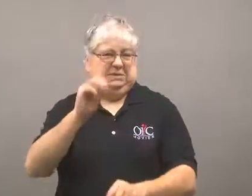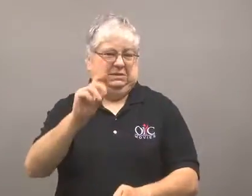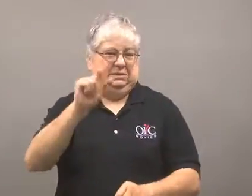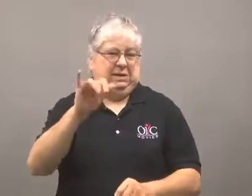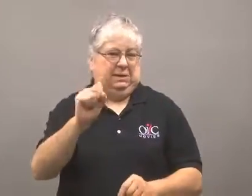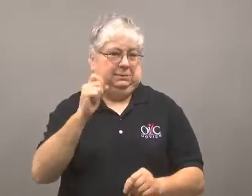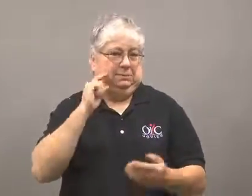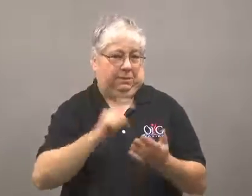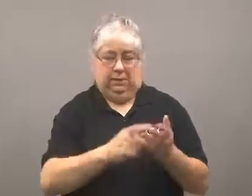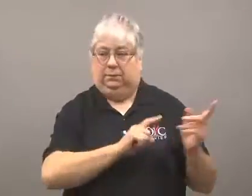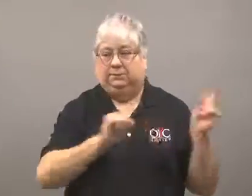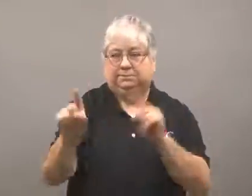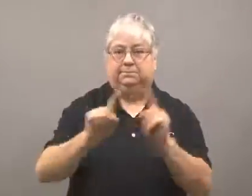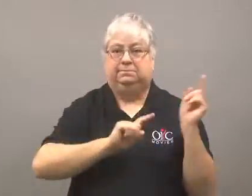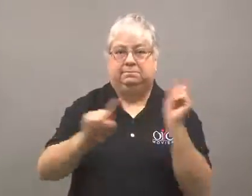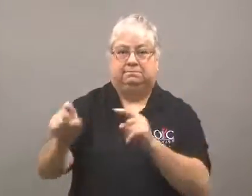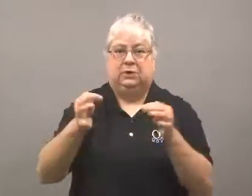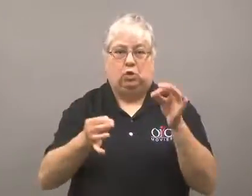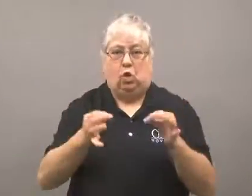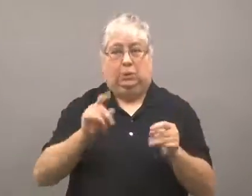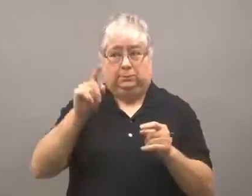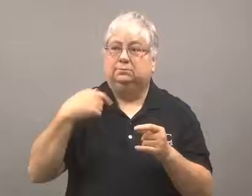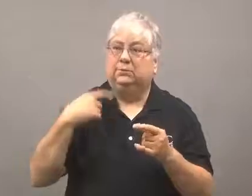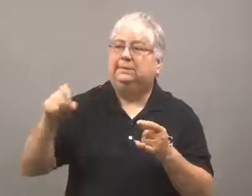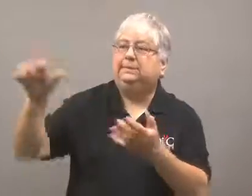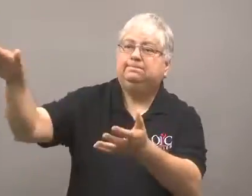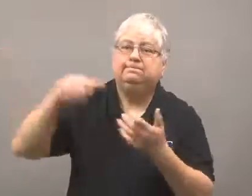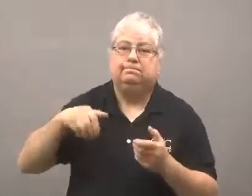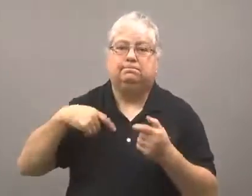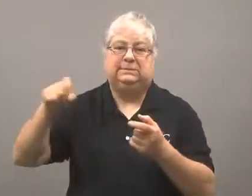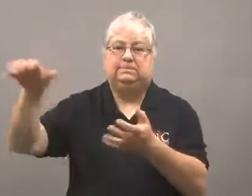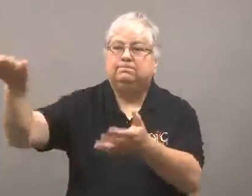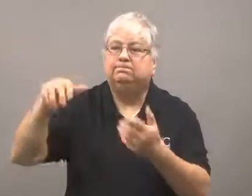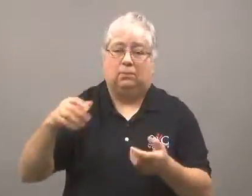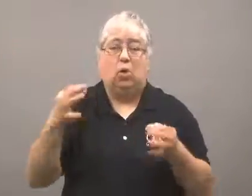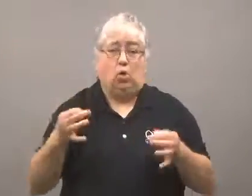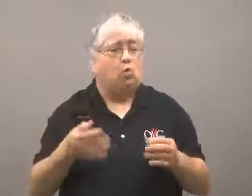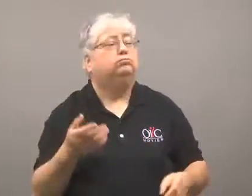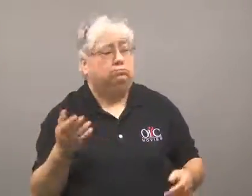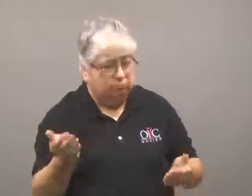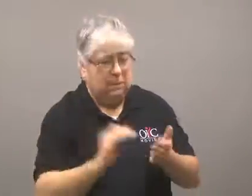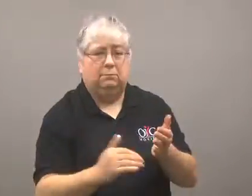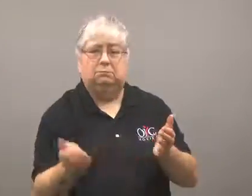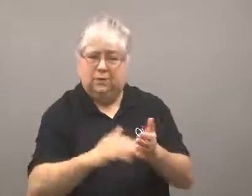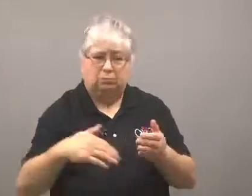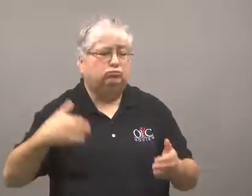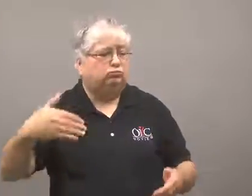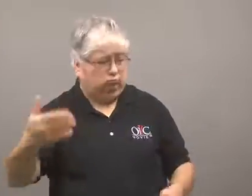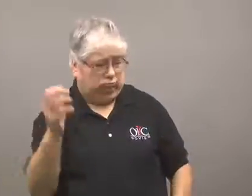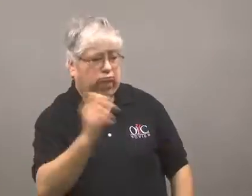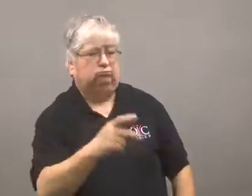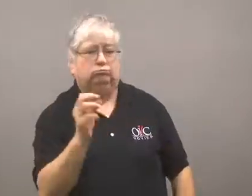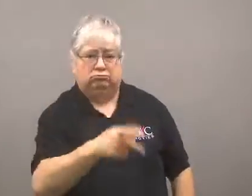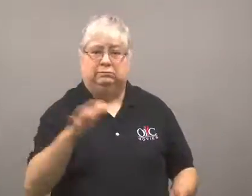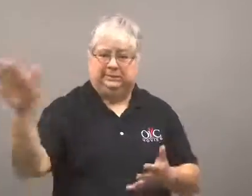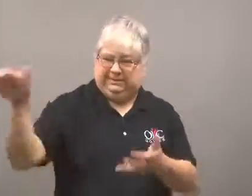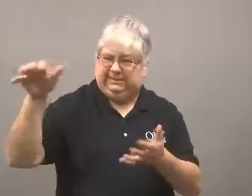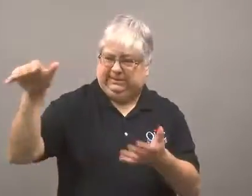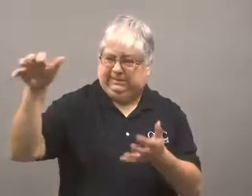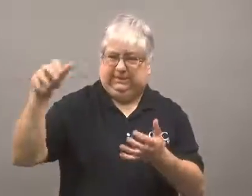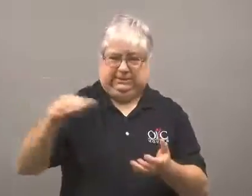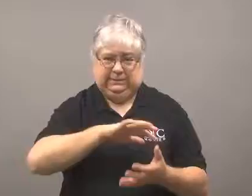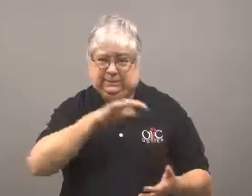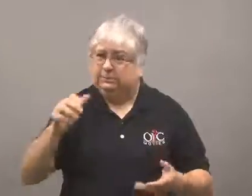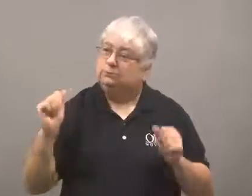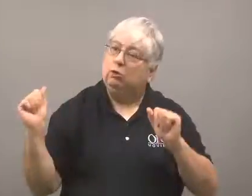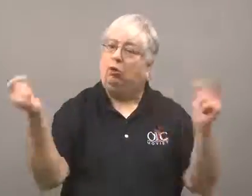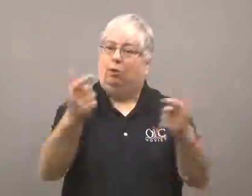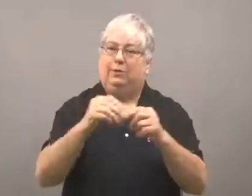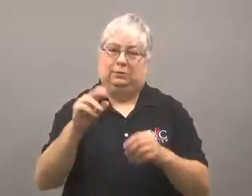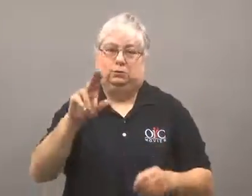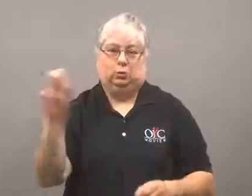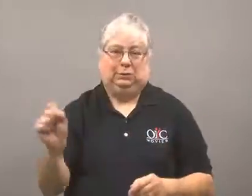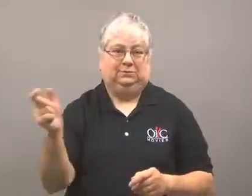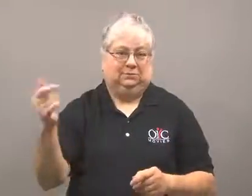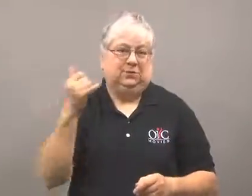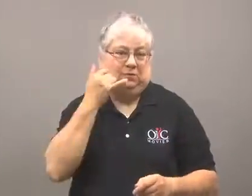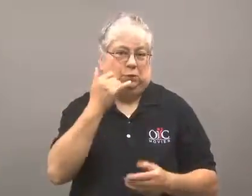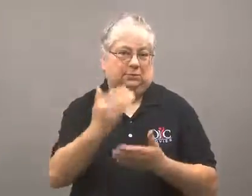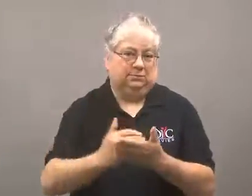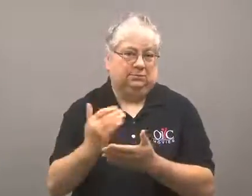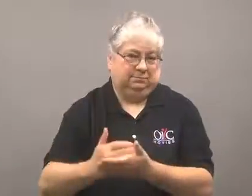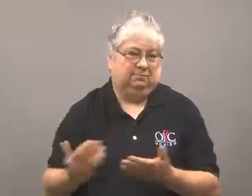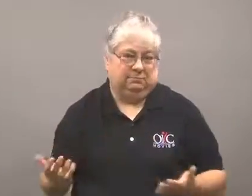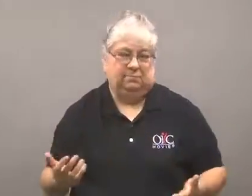obtaining the phone records of everyone in the USA.